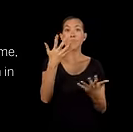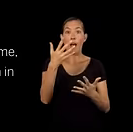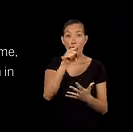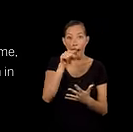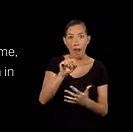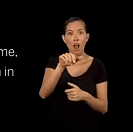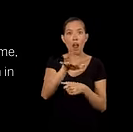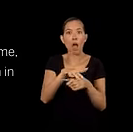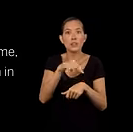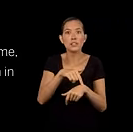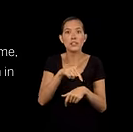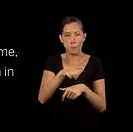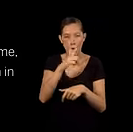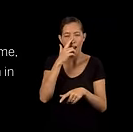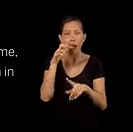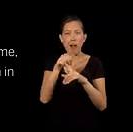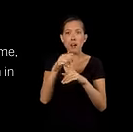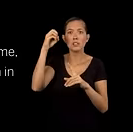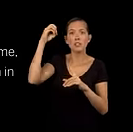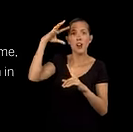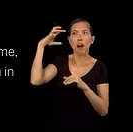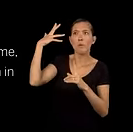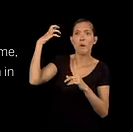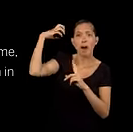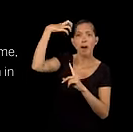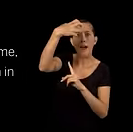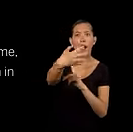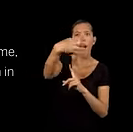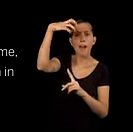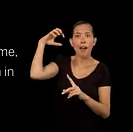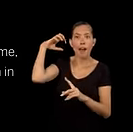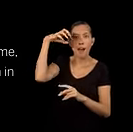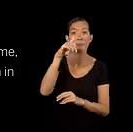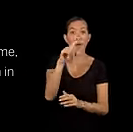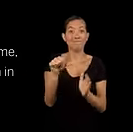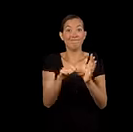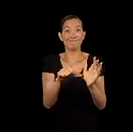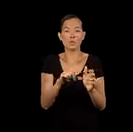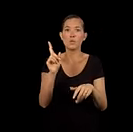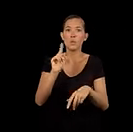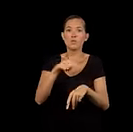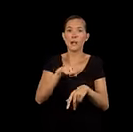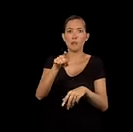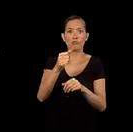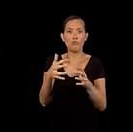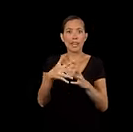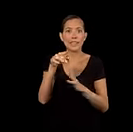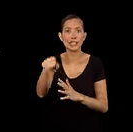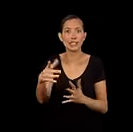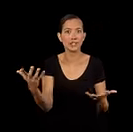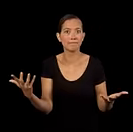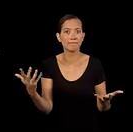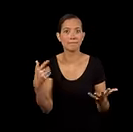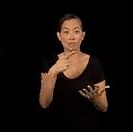The time where you are, your local time, can be found from the Sun's position in the sky. But the problem is knowing the time at Greenwich...